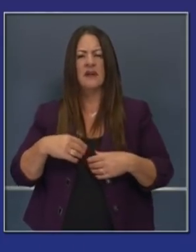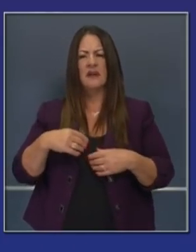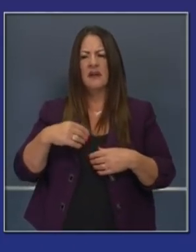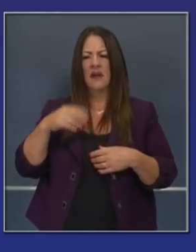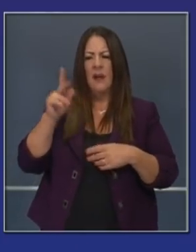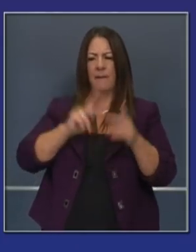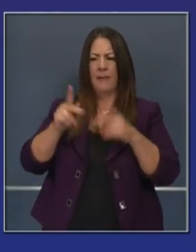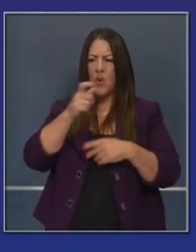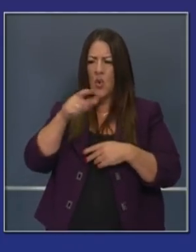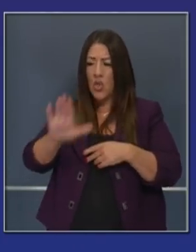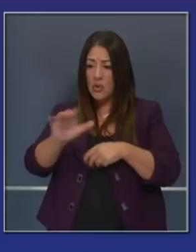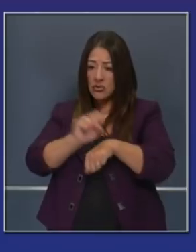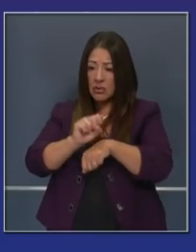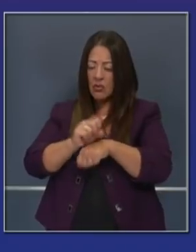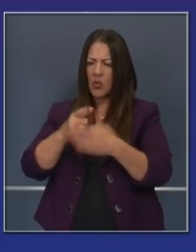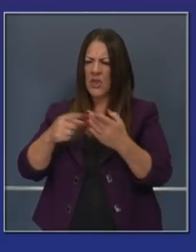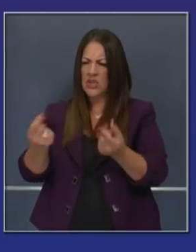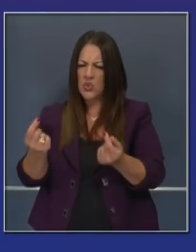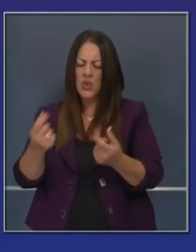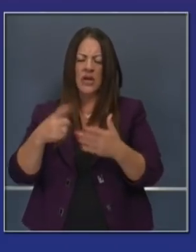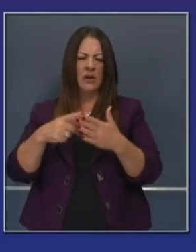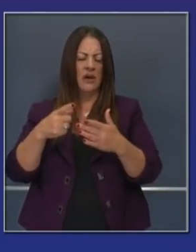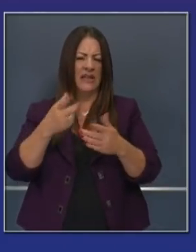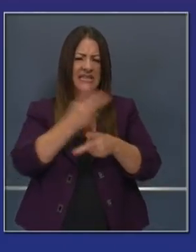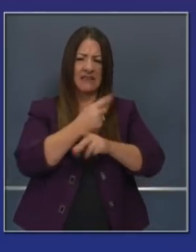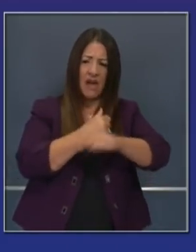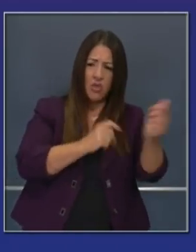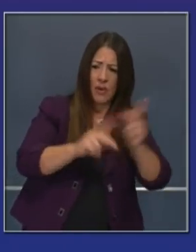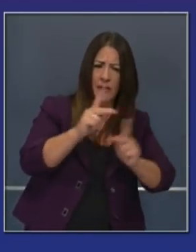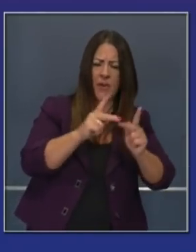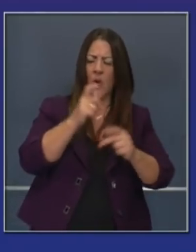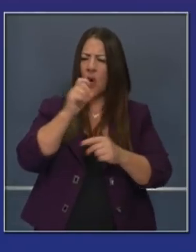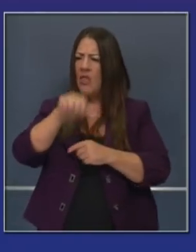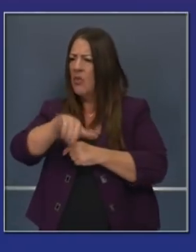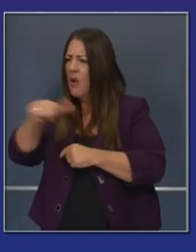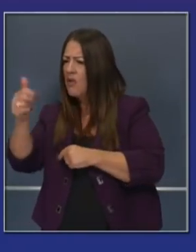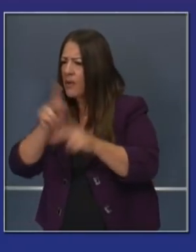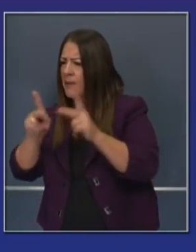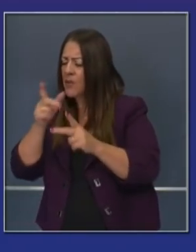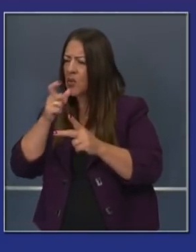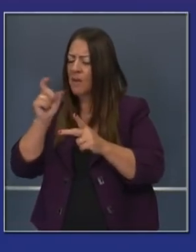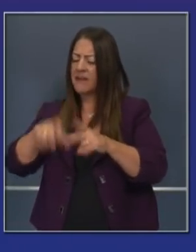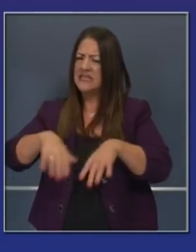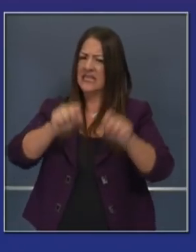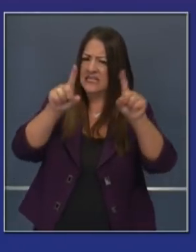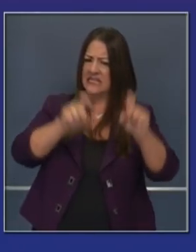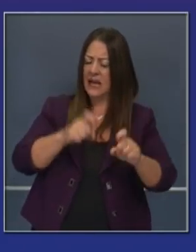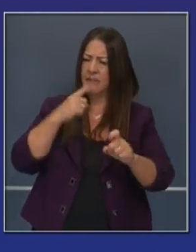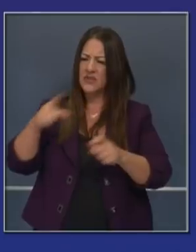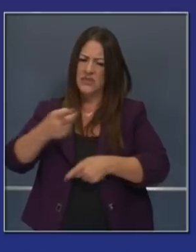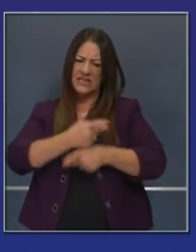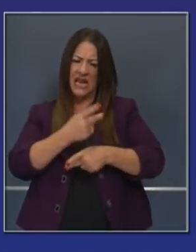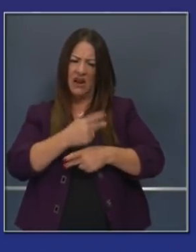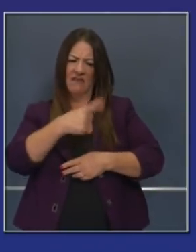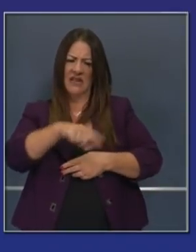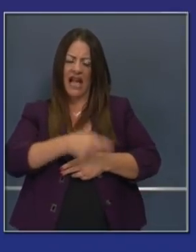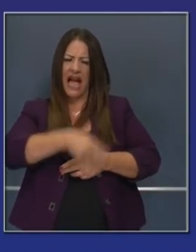IDENTIFYING THOSE THAT HAVE BEEN TESTED POSITIVE AS THE PURPOSE OF TESTING IS AROUND TAKING CARE OF PEOPLE'S NEEDS